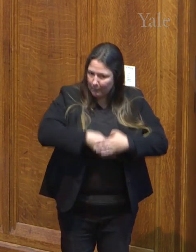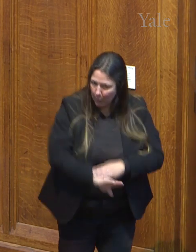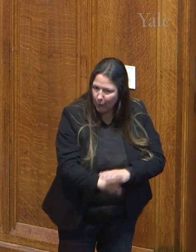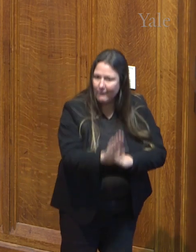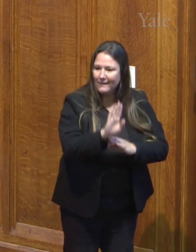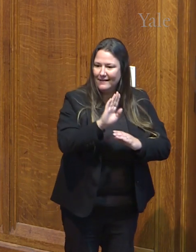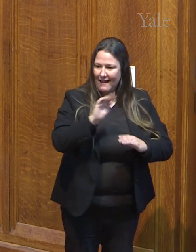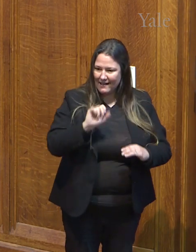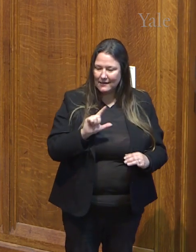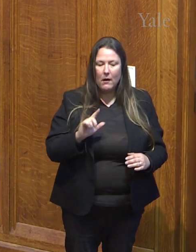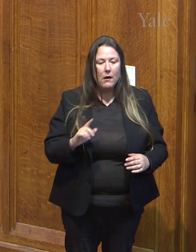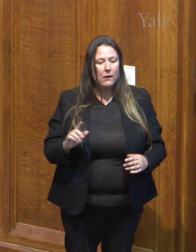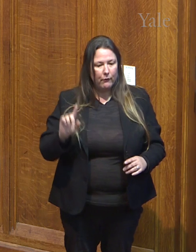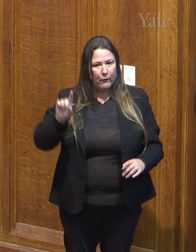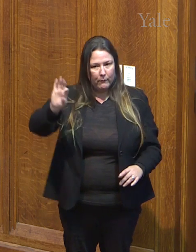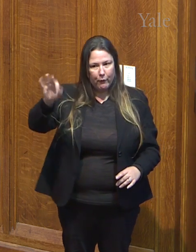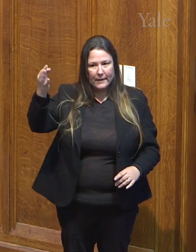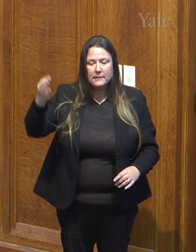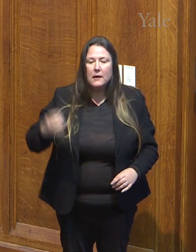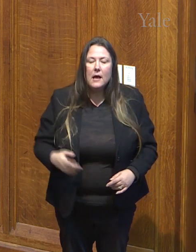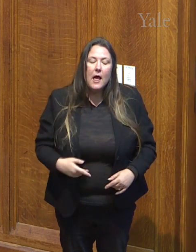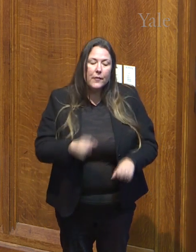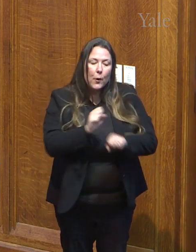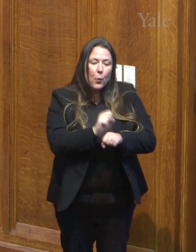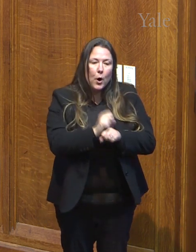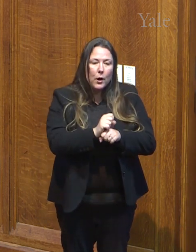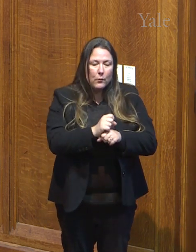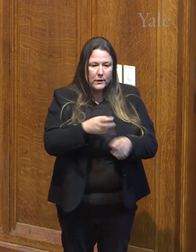work that was based on Gerry's work in the libraries